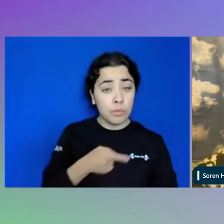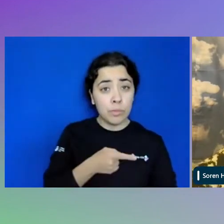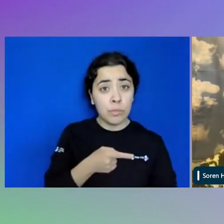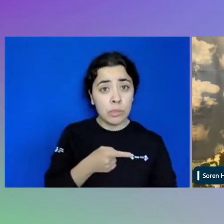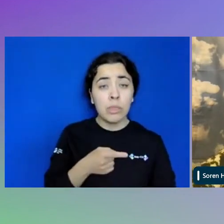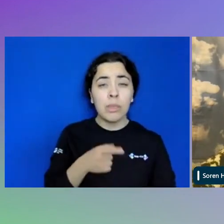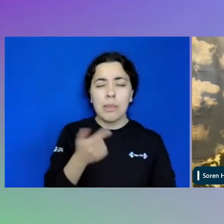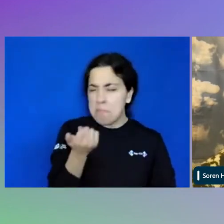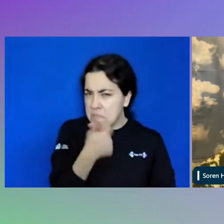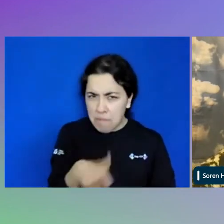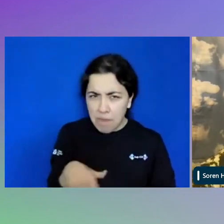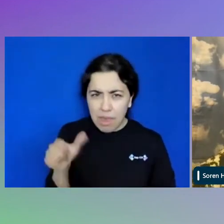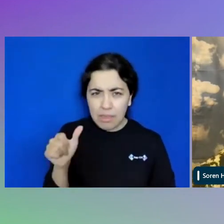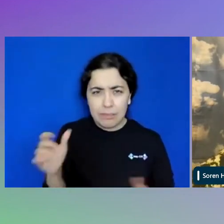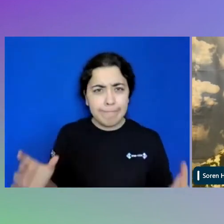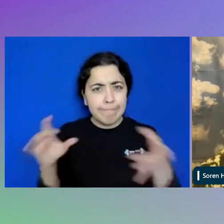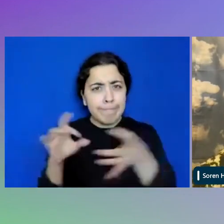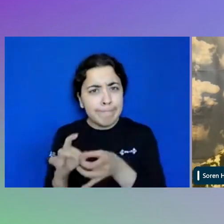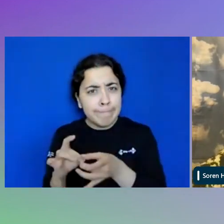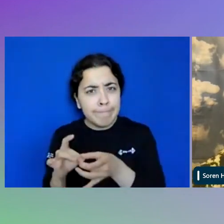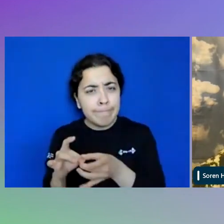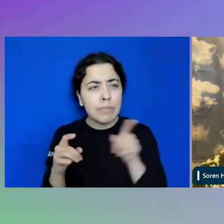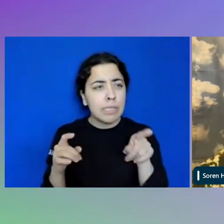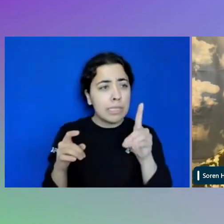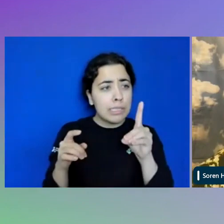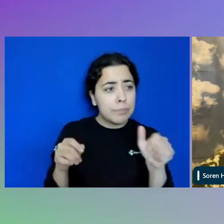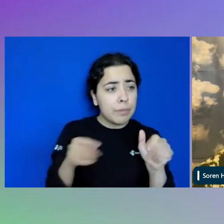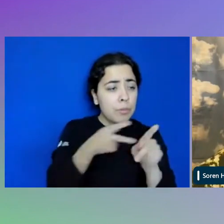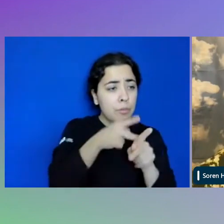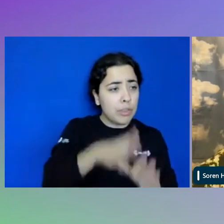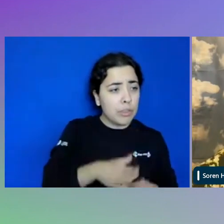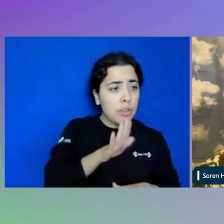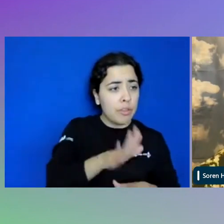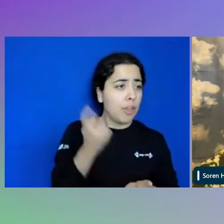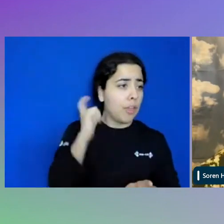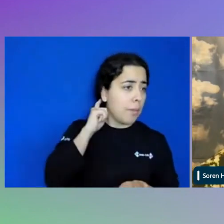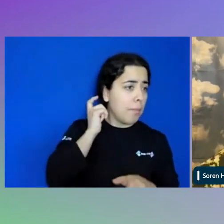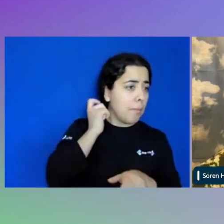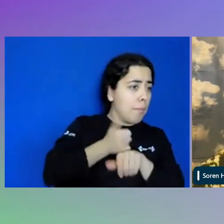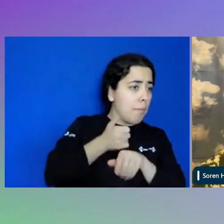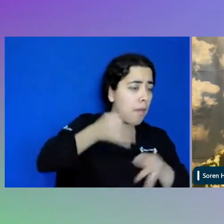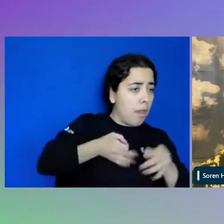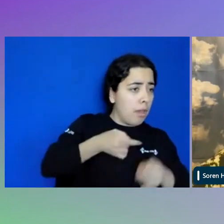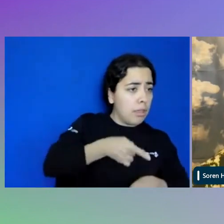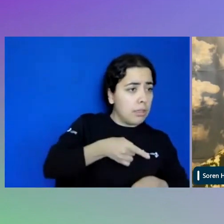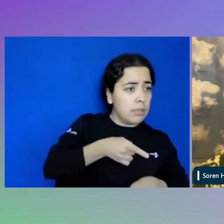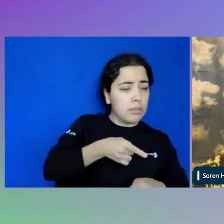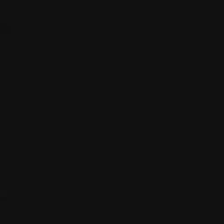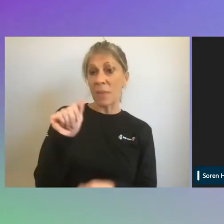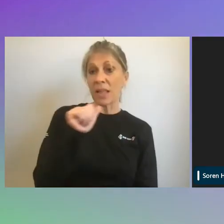between disability professionals and their bias? And if they have